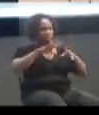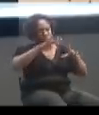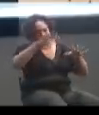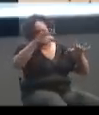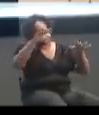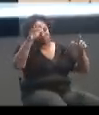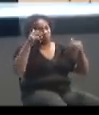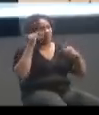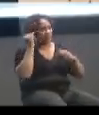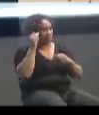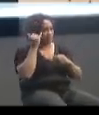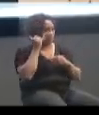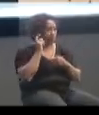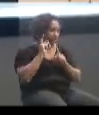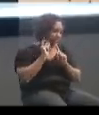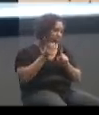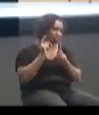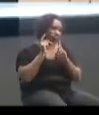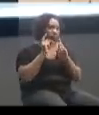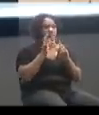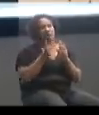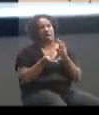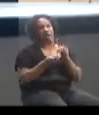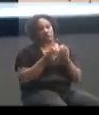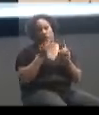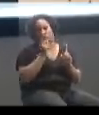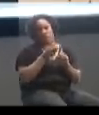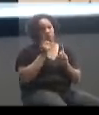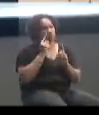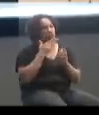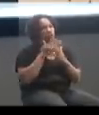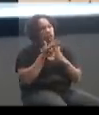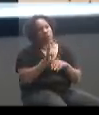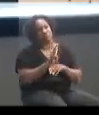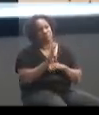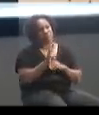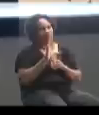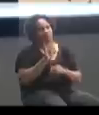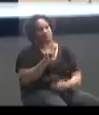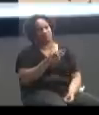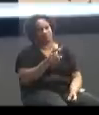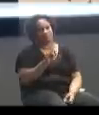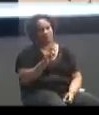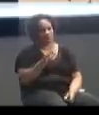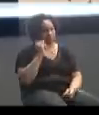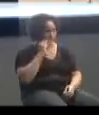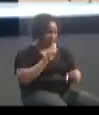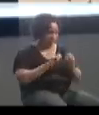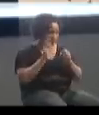SO WHAT IF WE GAVE TELECOMMUNICATIONS COMPANIES EXTRA POINTS FOR BEING GOOD CORPORATE CITIZENS ON THE